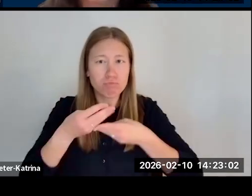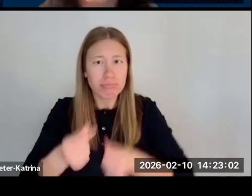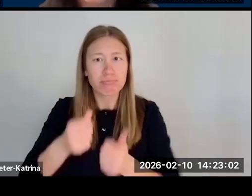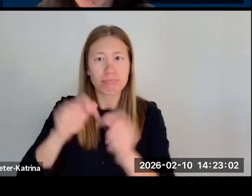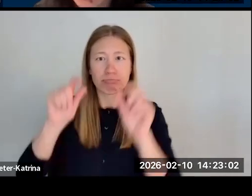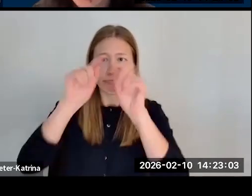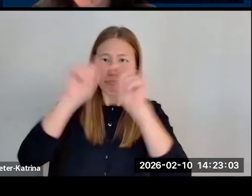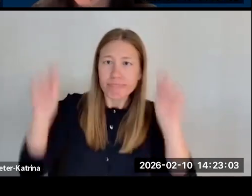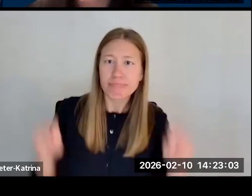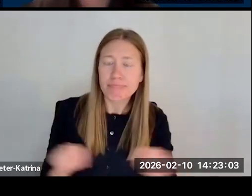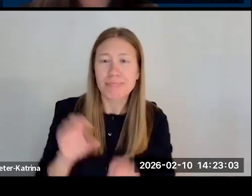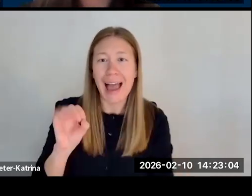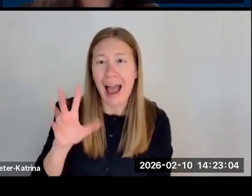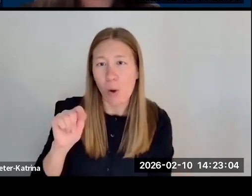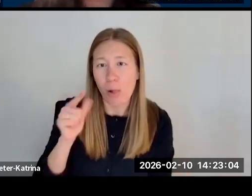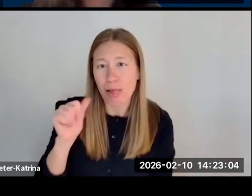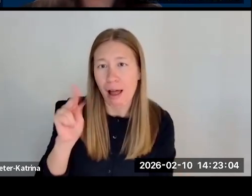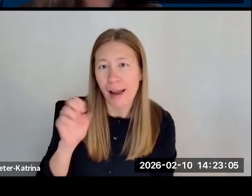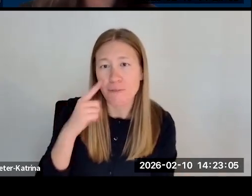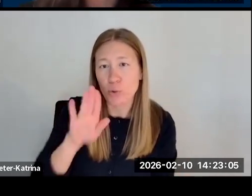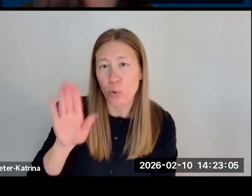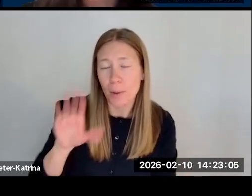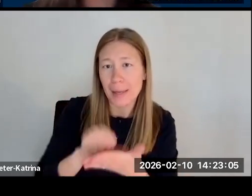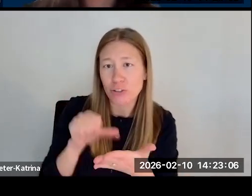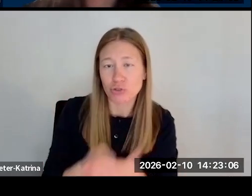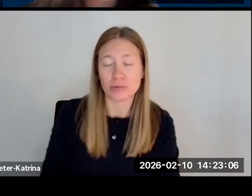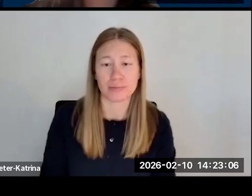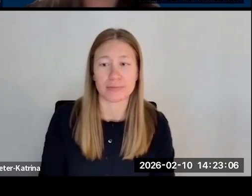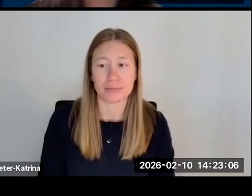So just from looking at a high level list of the headings,